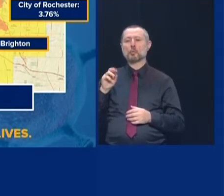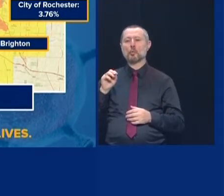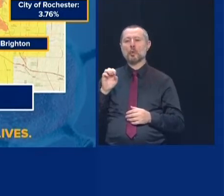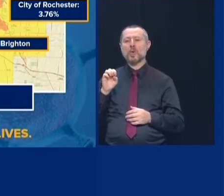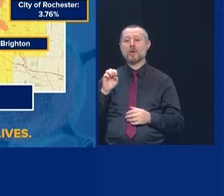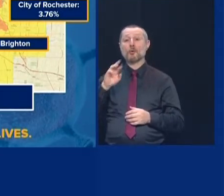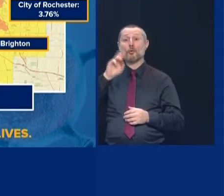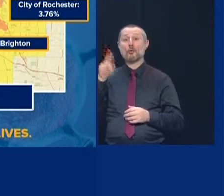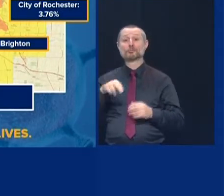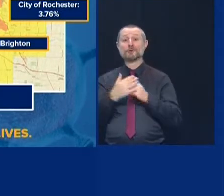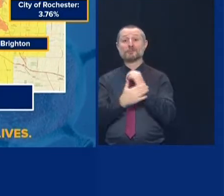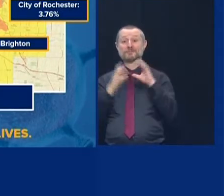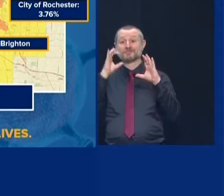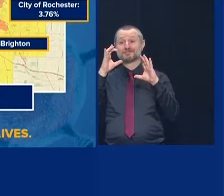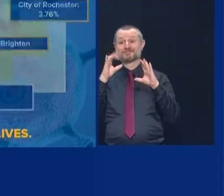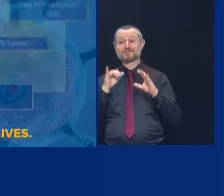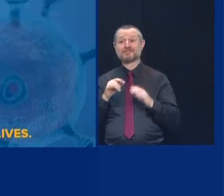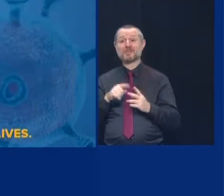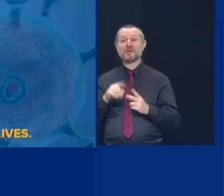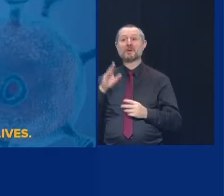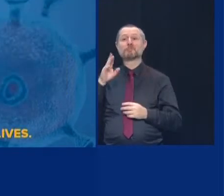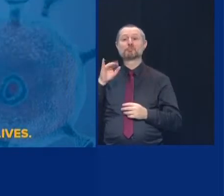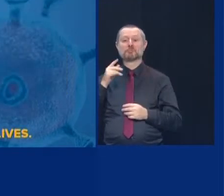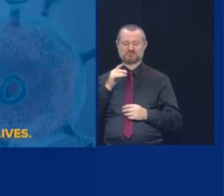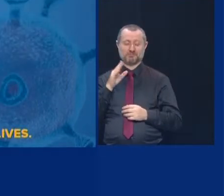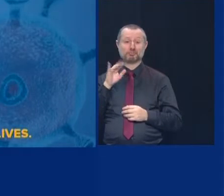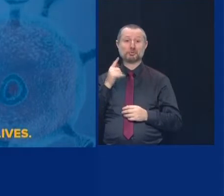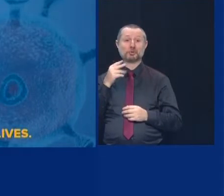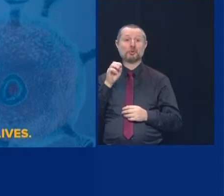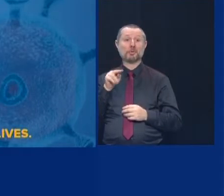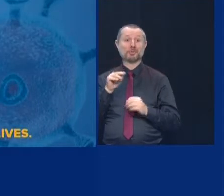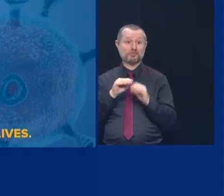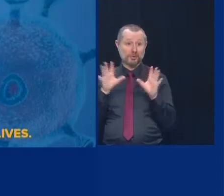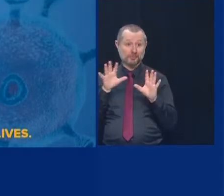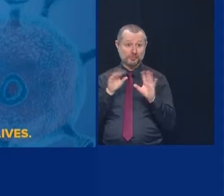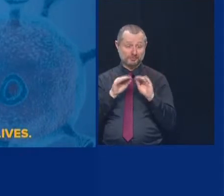PARTS OF SYRACUSE, LYNN COURT BECOME AN ORANGE COURT.